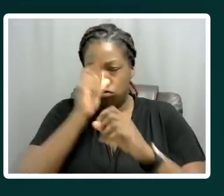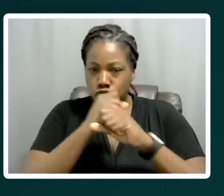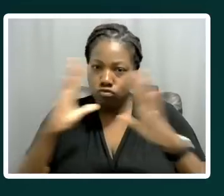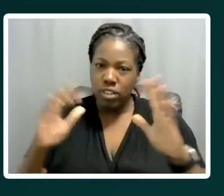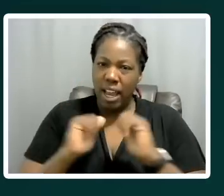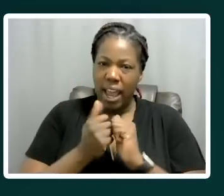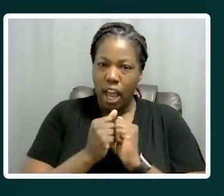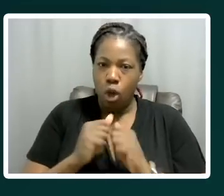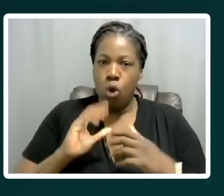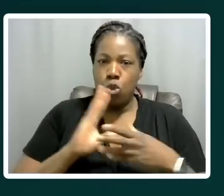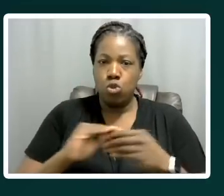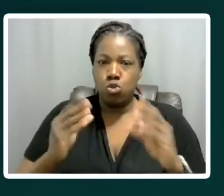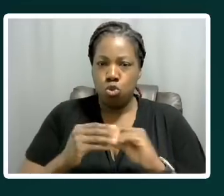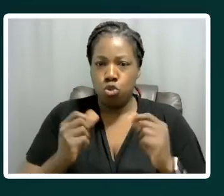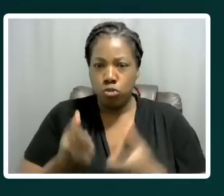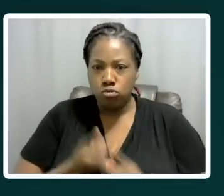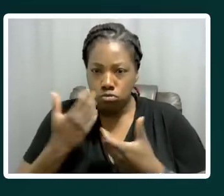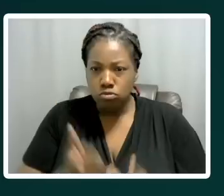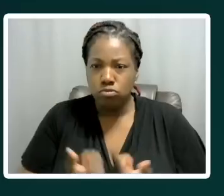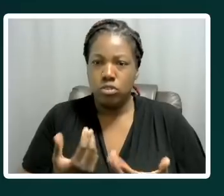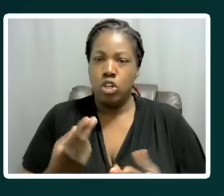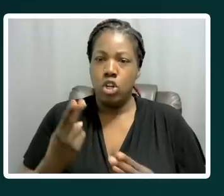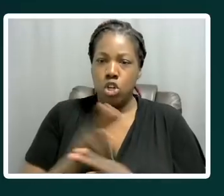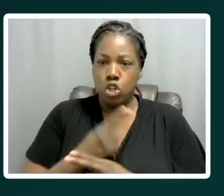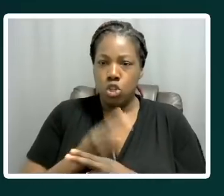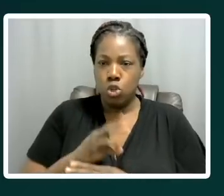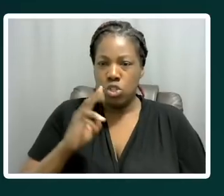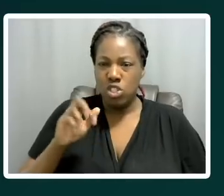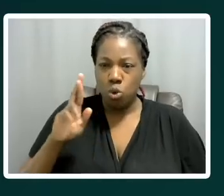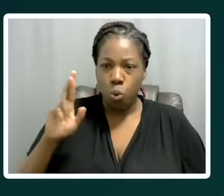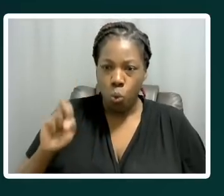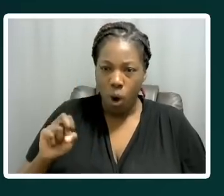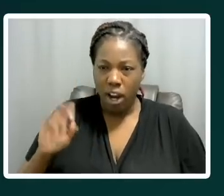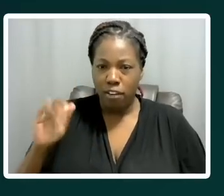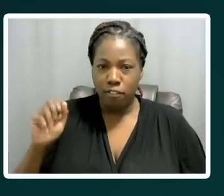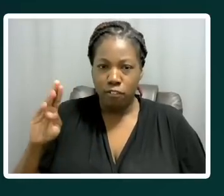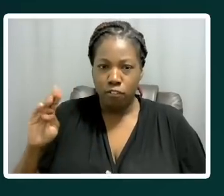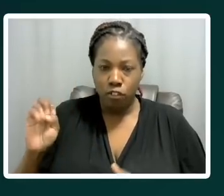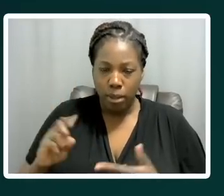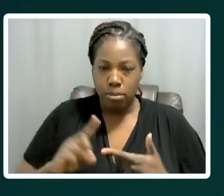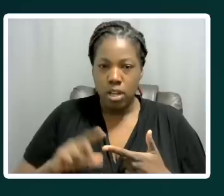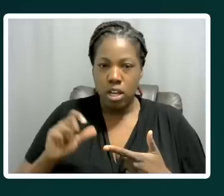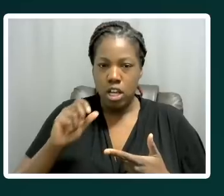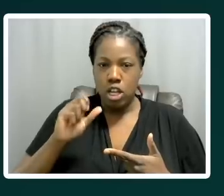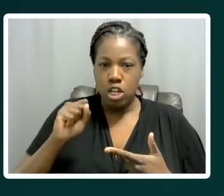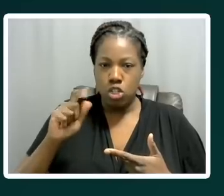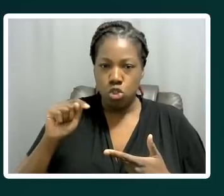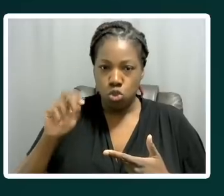tools like wireframes, storyboards, and user flow charts. A wireframe helps determine the layout,